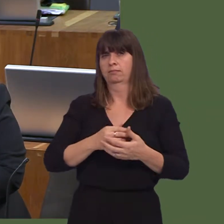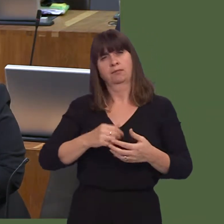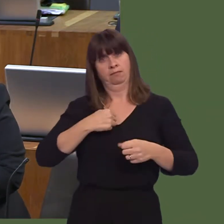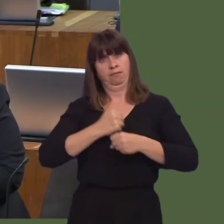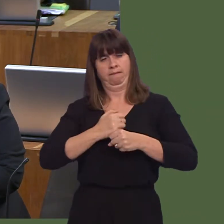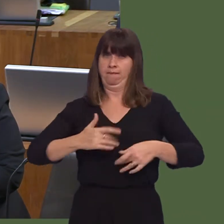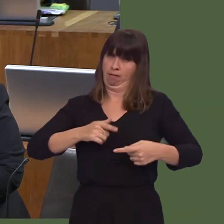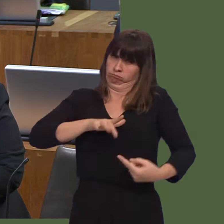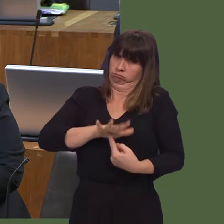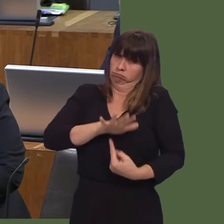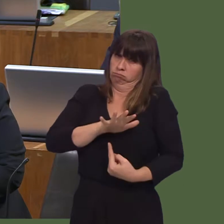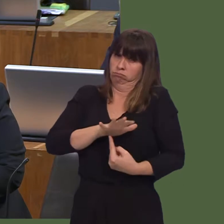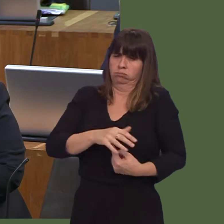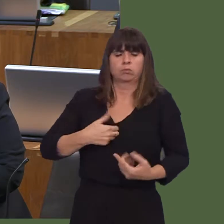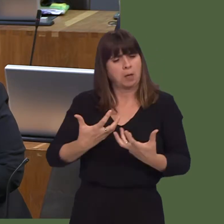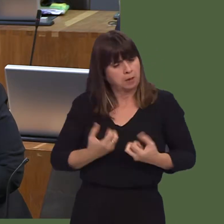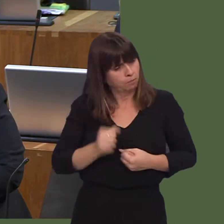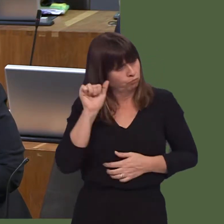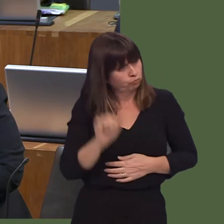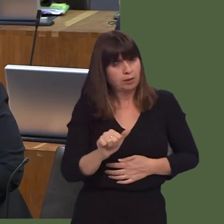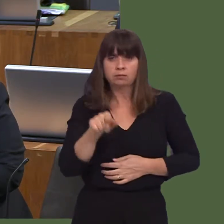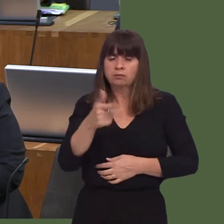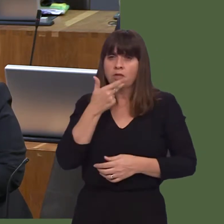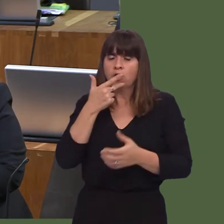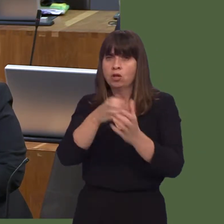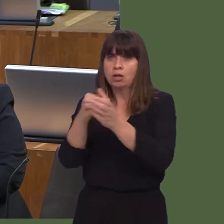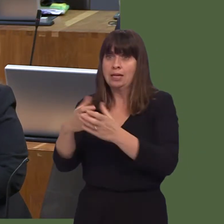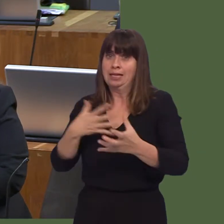acknowledge that third sector partners need to be facilitated in order to have those discussions.